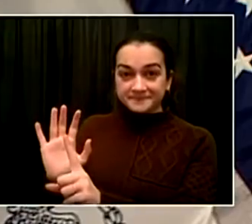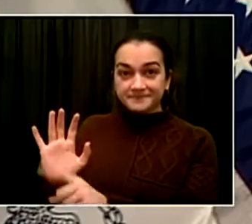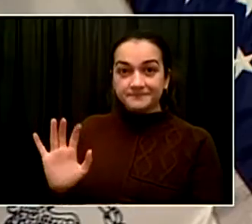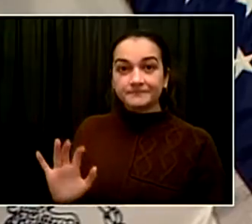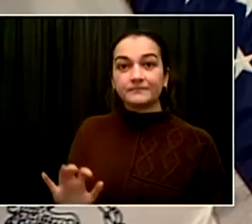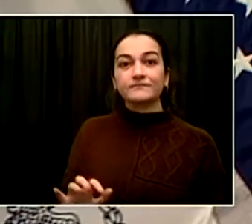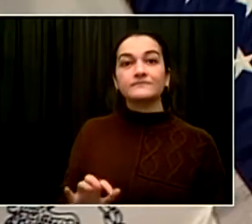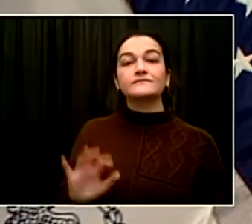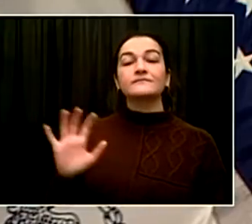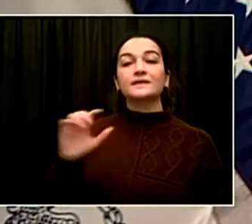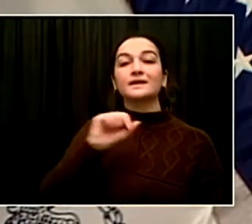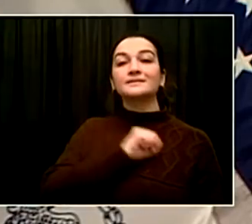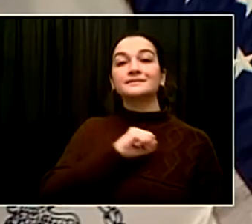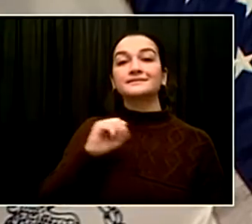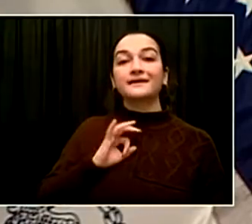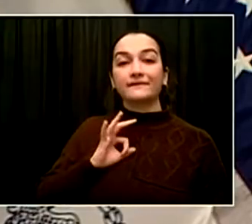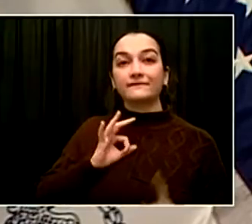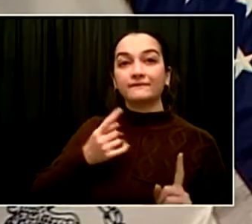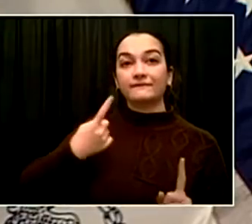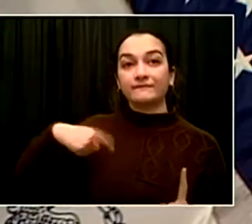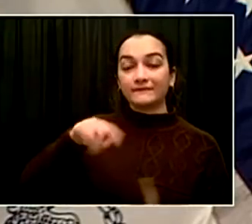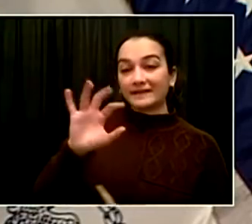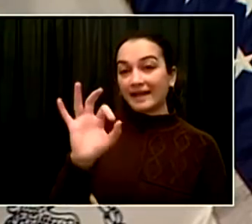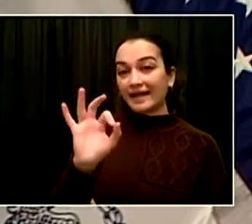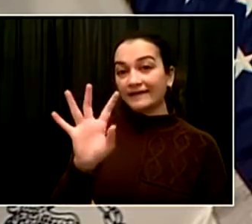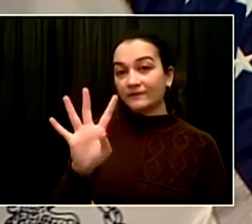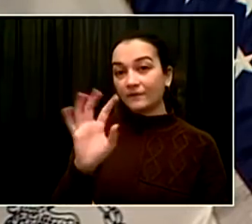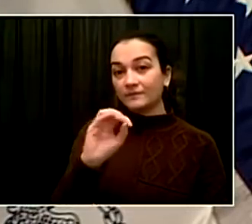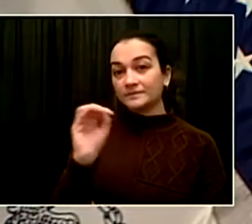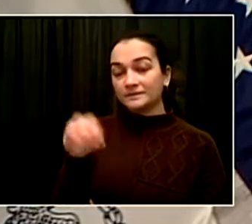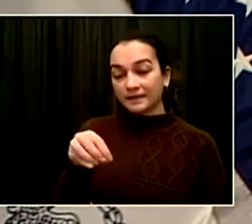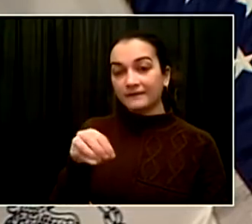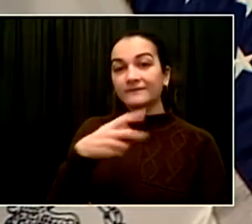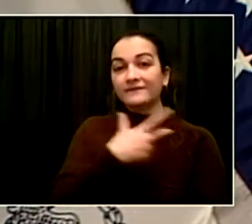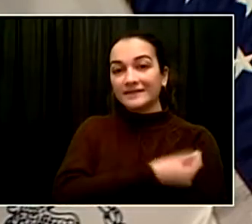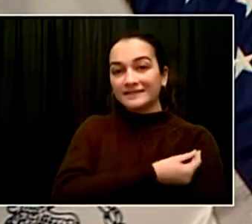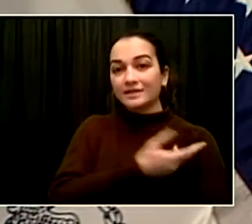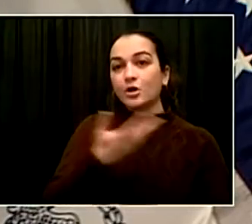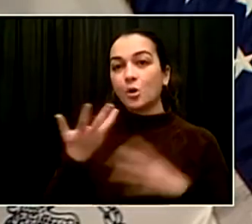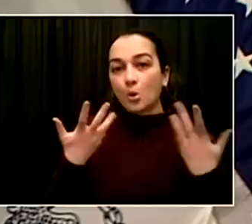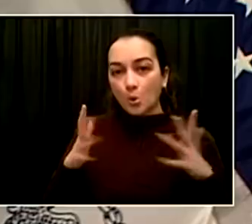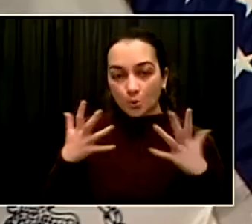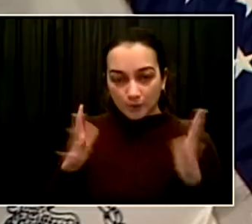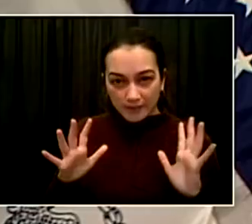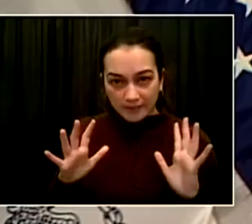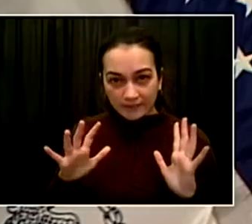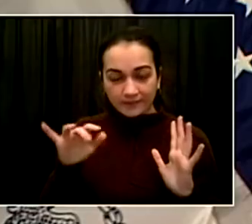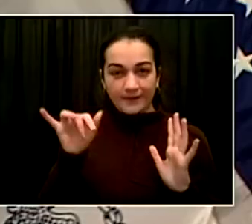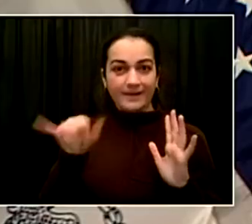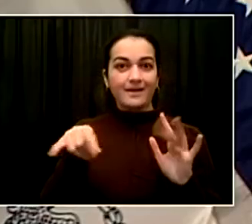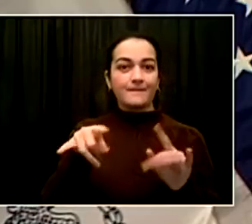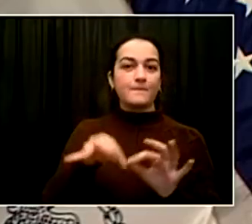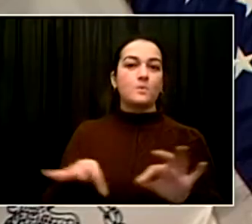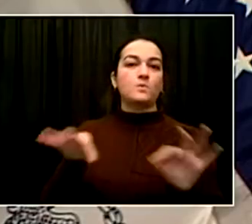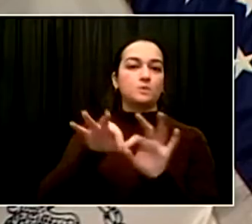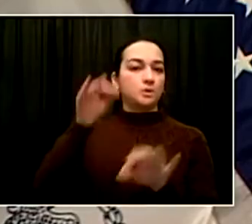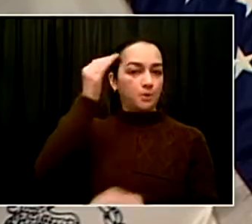WILL THEY BE ALLOWED TO TAKE TIME OFF AND NOT BE PENALIZED IF THEY ARE EXPOSED IN THE OFFICE TO COVID? THAT IS A LOT THERE, KATIE. LET ME TRY MY BEST TO PULL THE